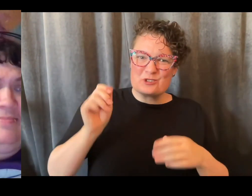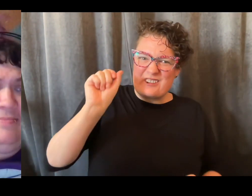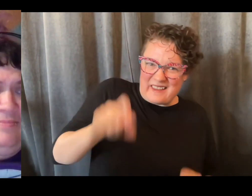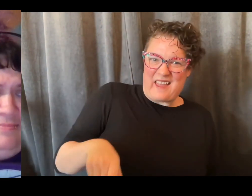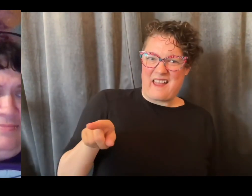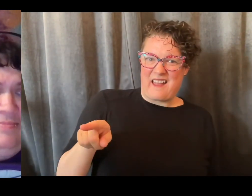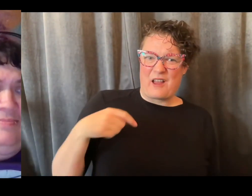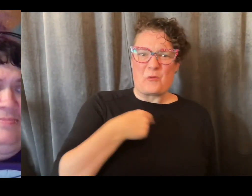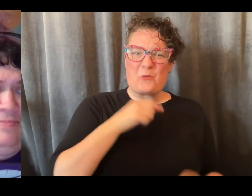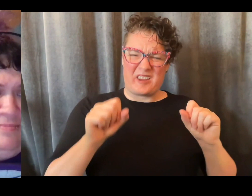We can rock the stage.